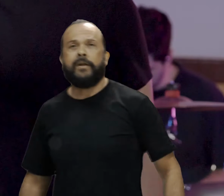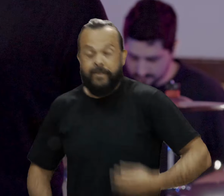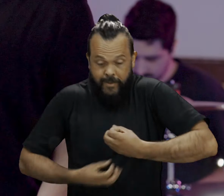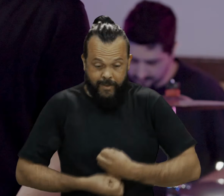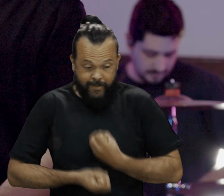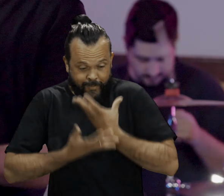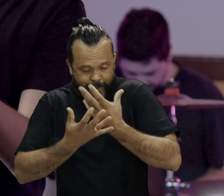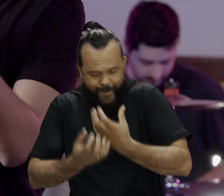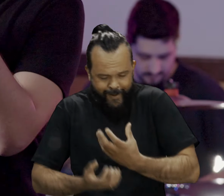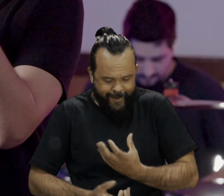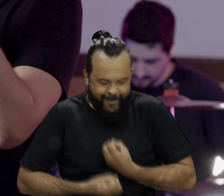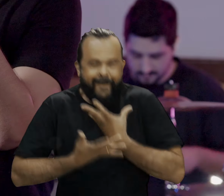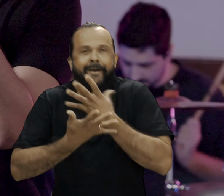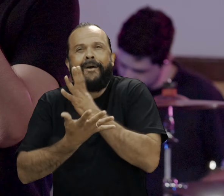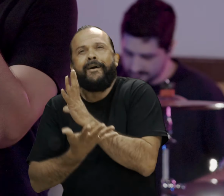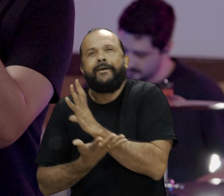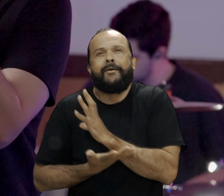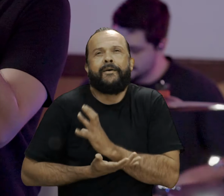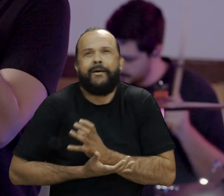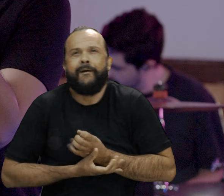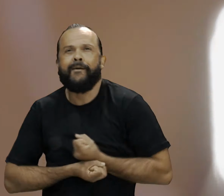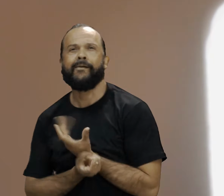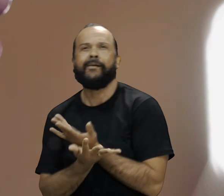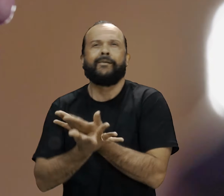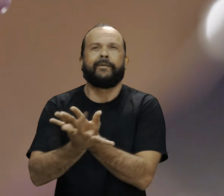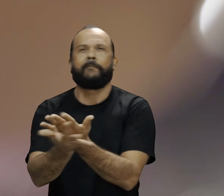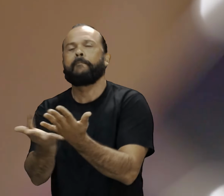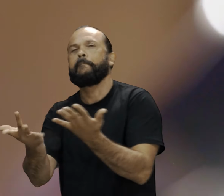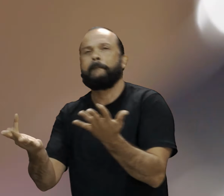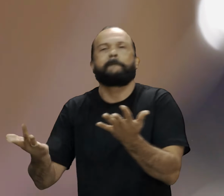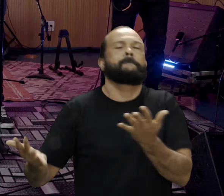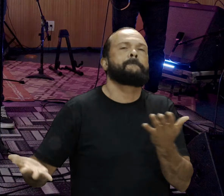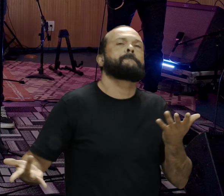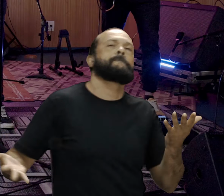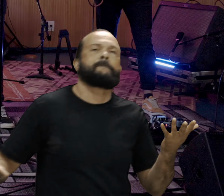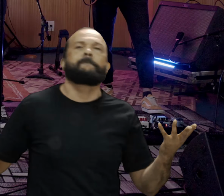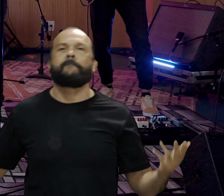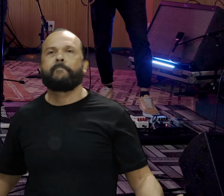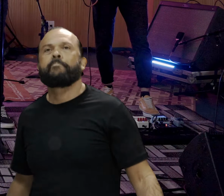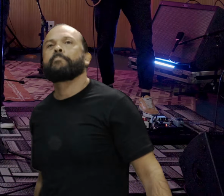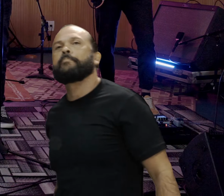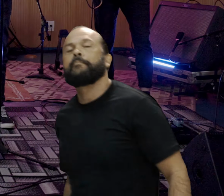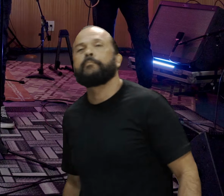Awakens the body in free fall